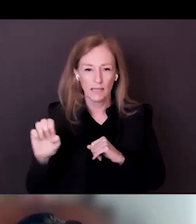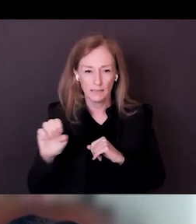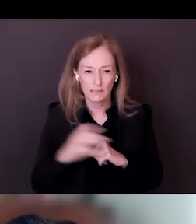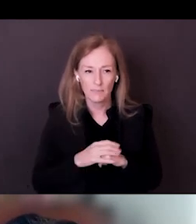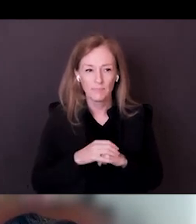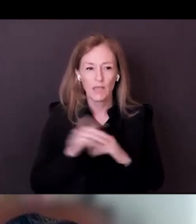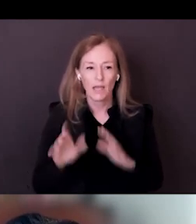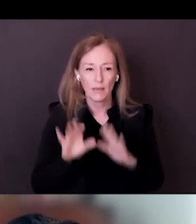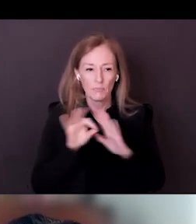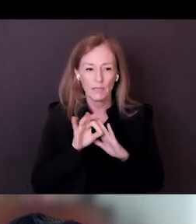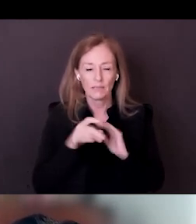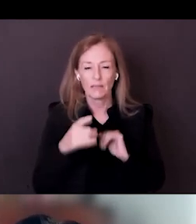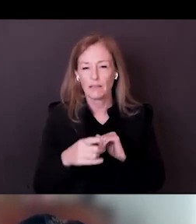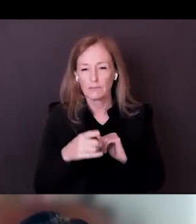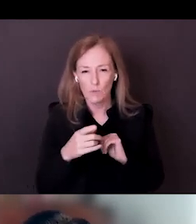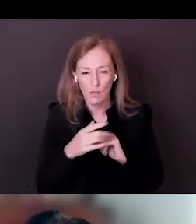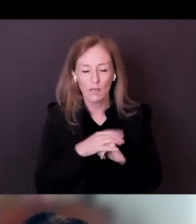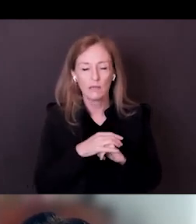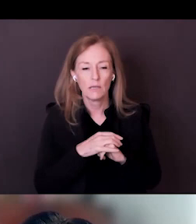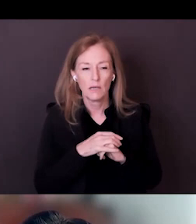AND COMMUNITY PARTNERS. WE HAVE